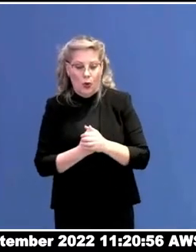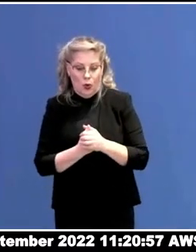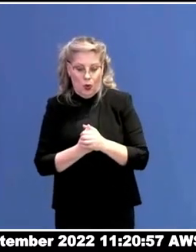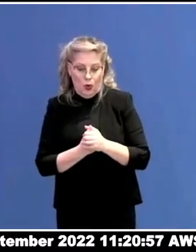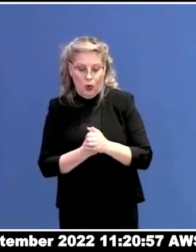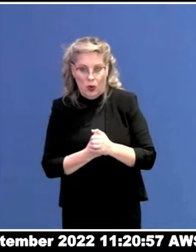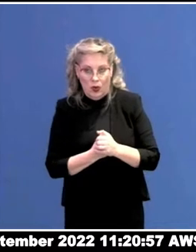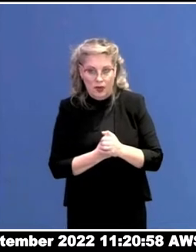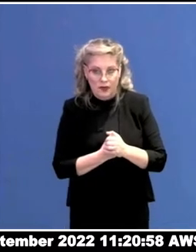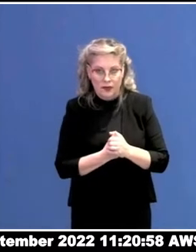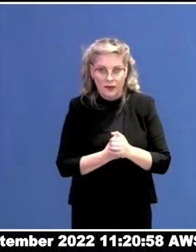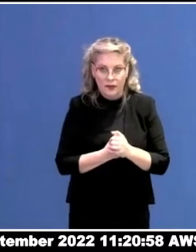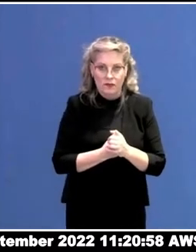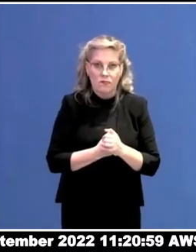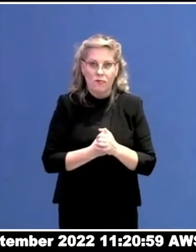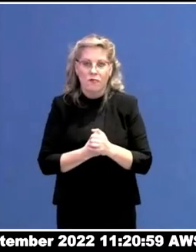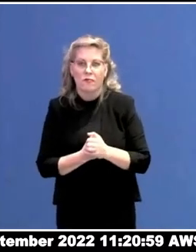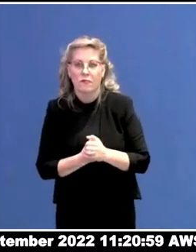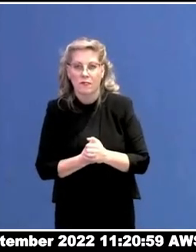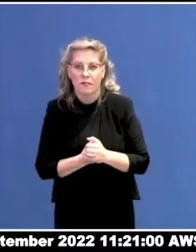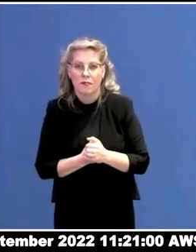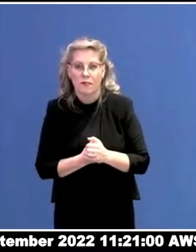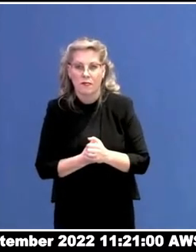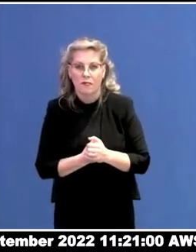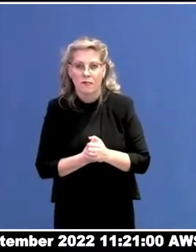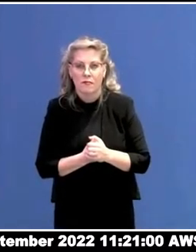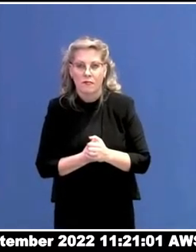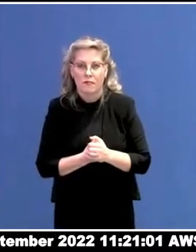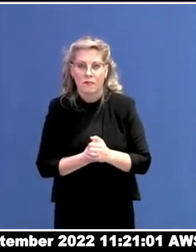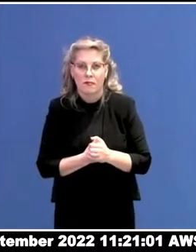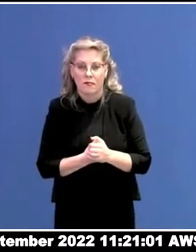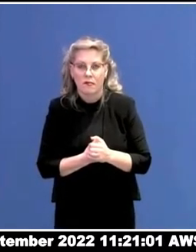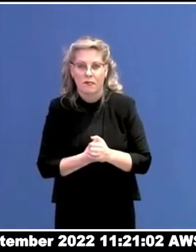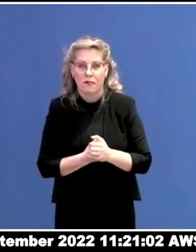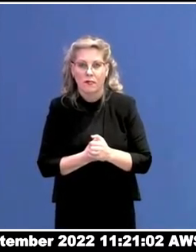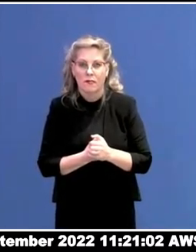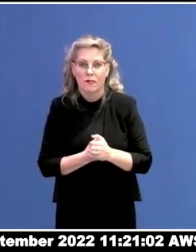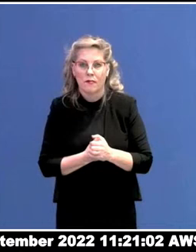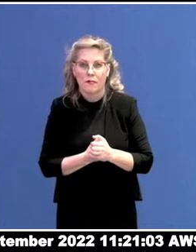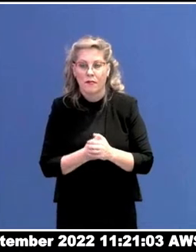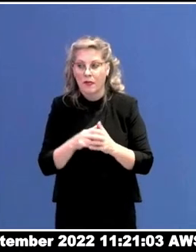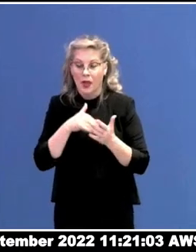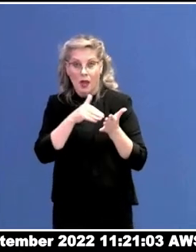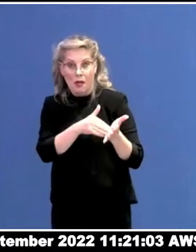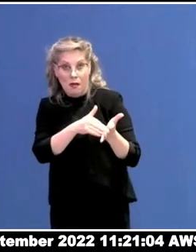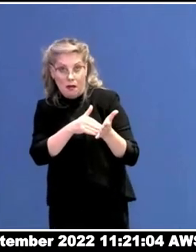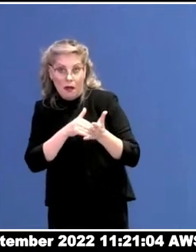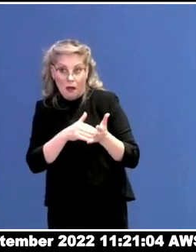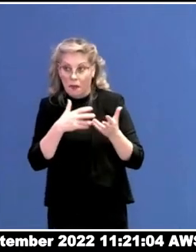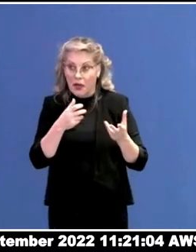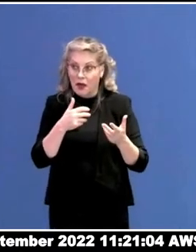suicides, helping and supporting families, advocating with families when there had been